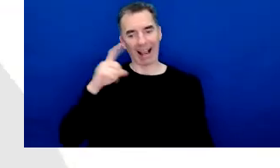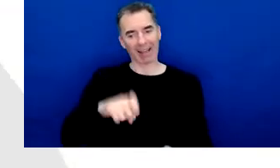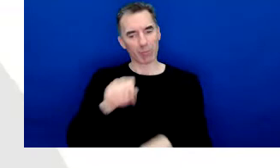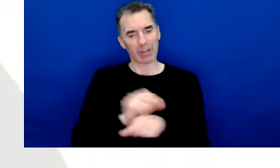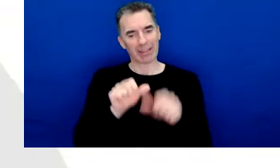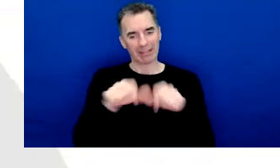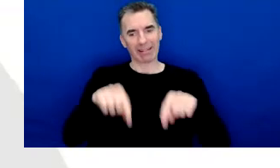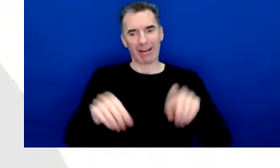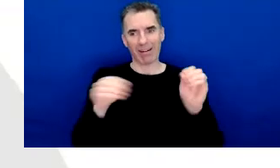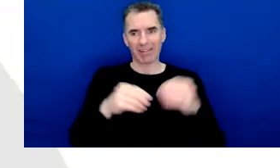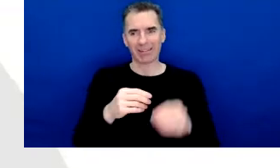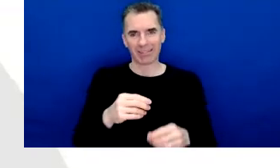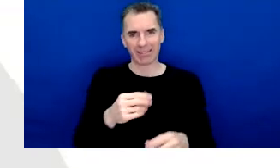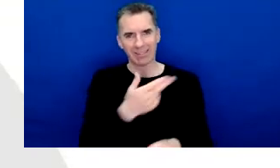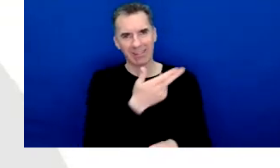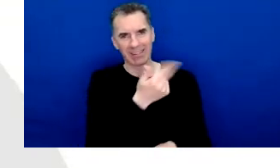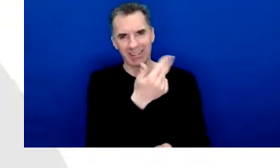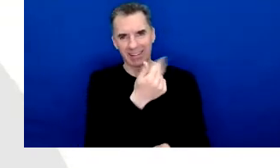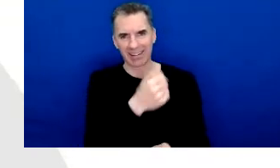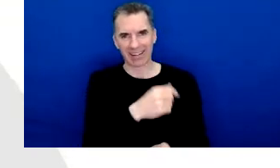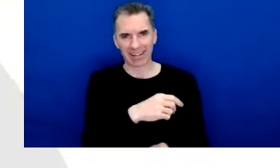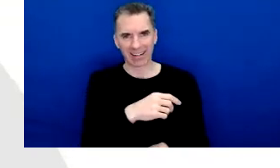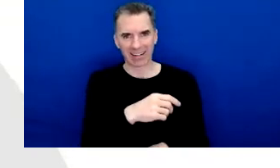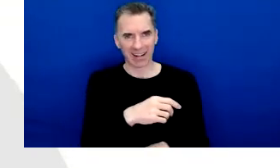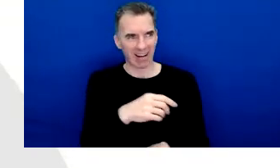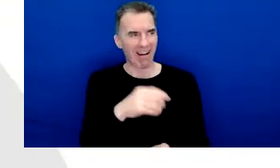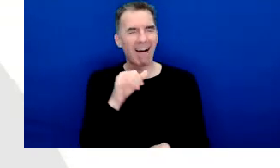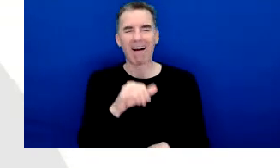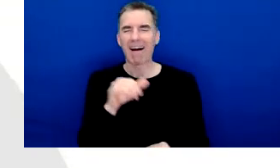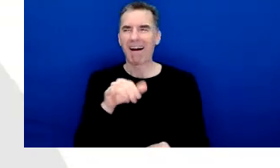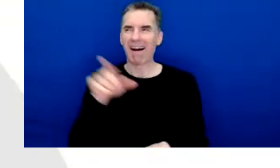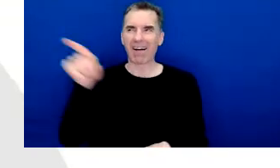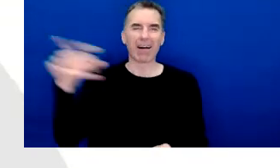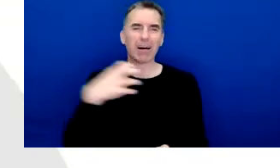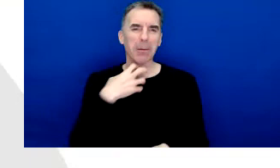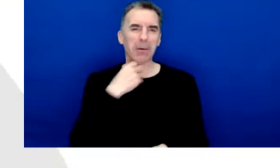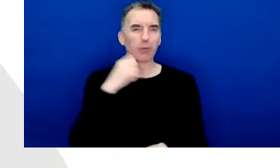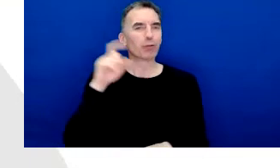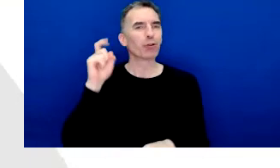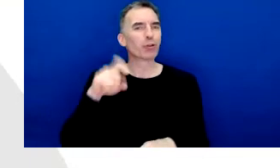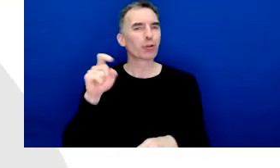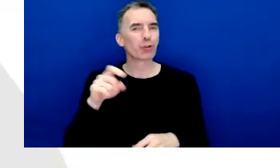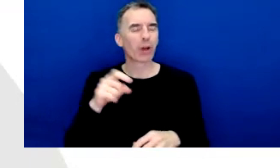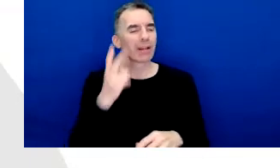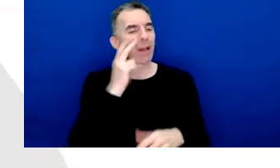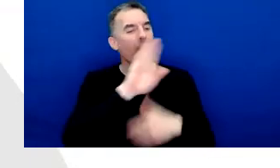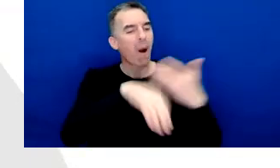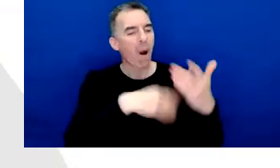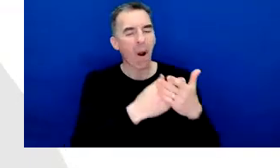for having the slides after you've approved the final deck that they add a few at the end. Oh, holy moly.